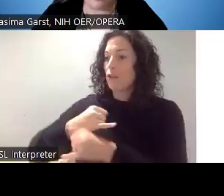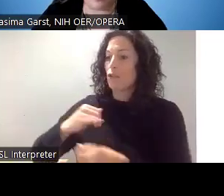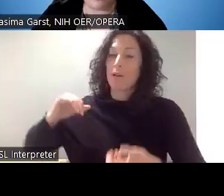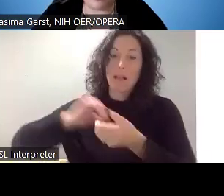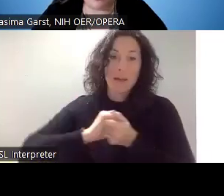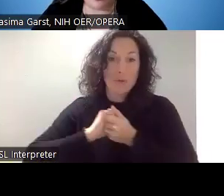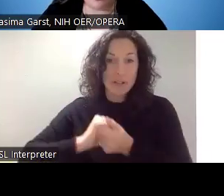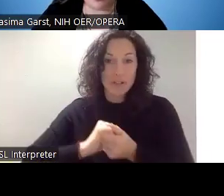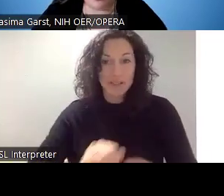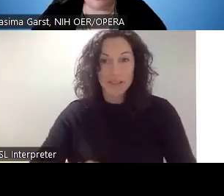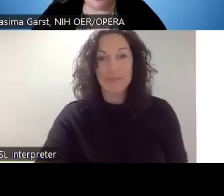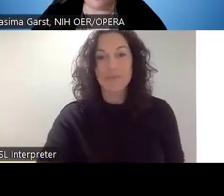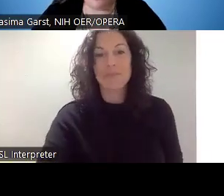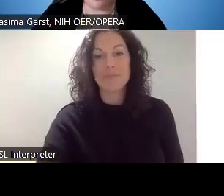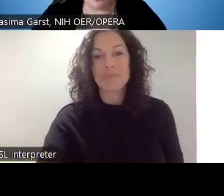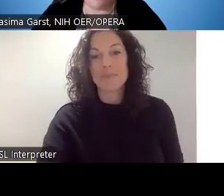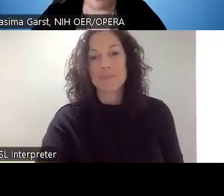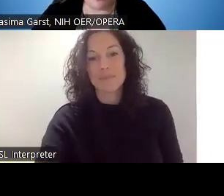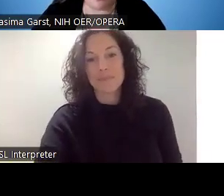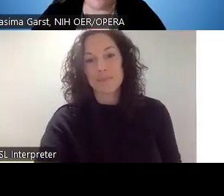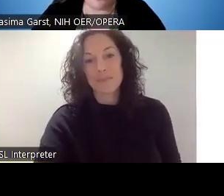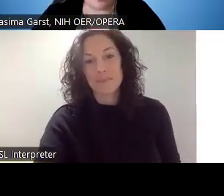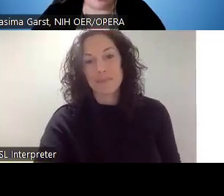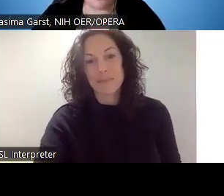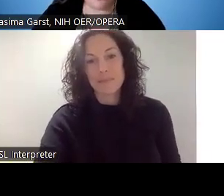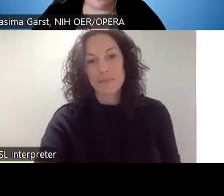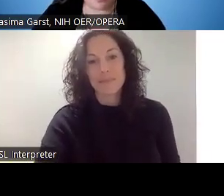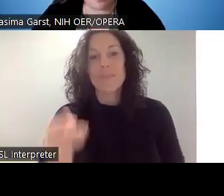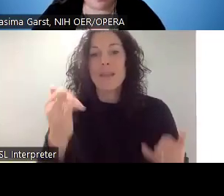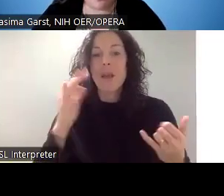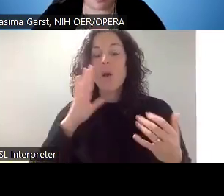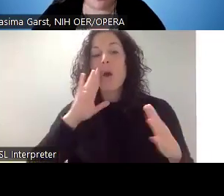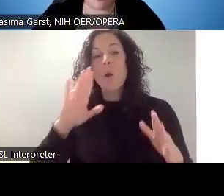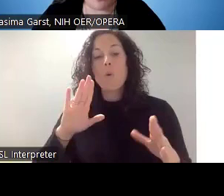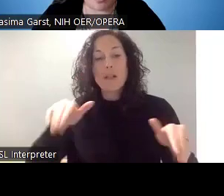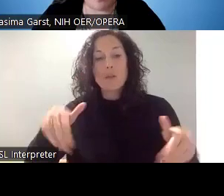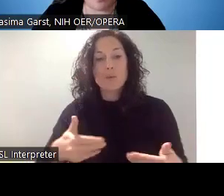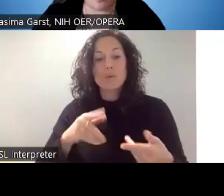I'd like to introduce you to our moderator for the next 50 minutes, Pamela Webb,